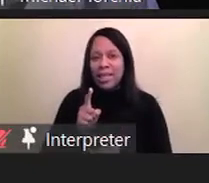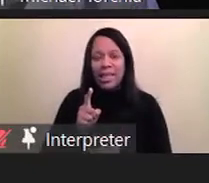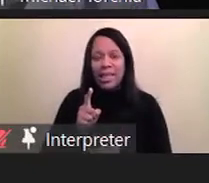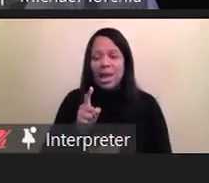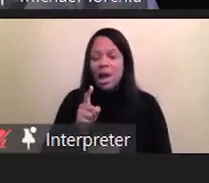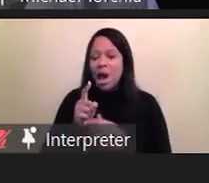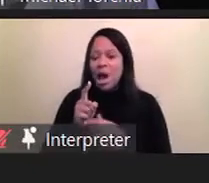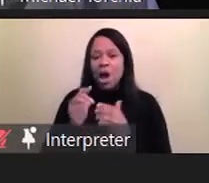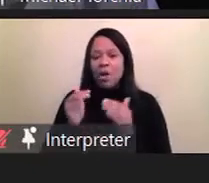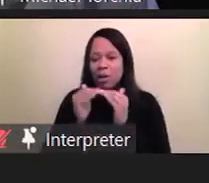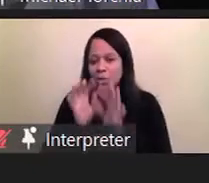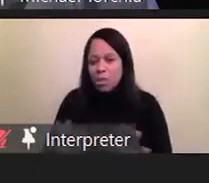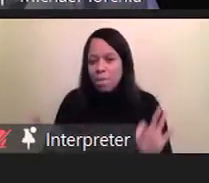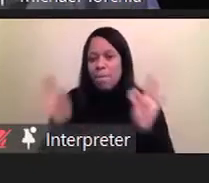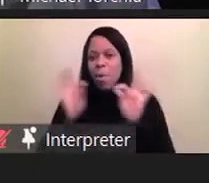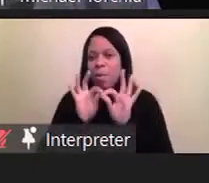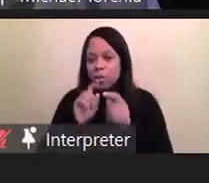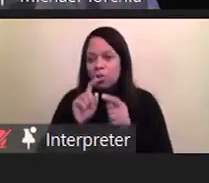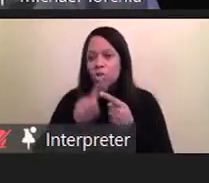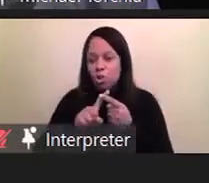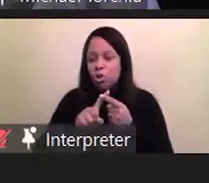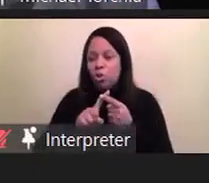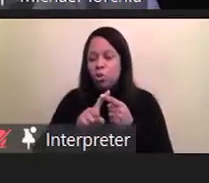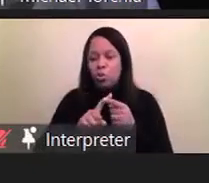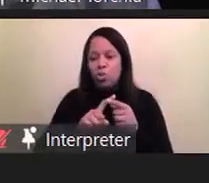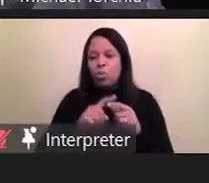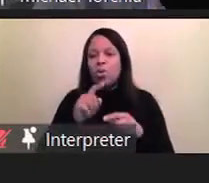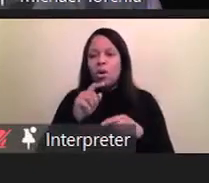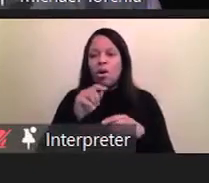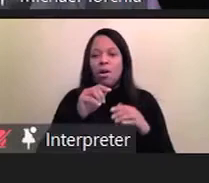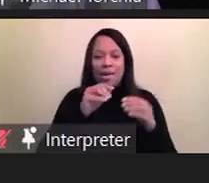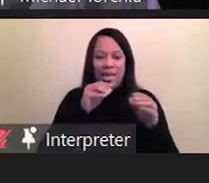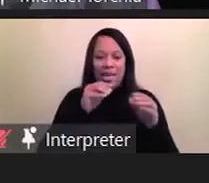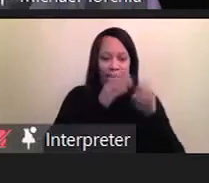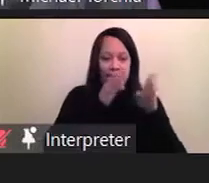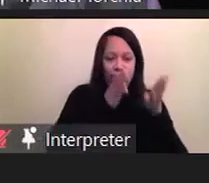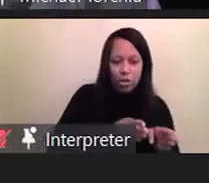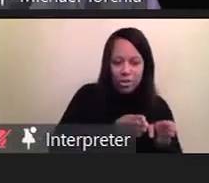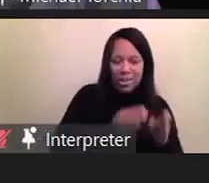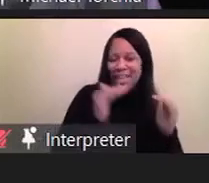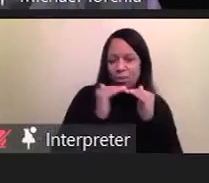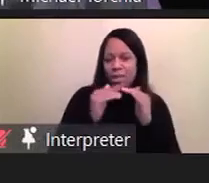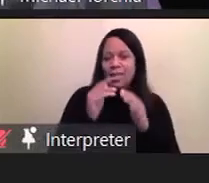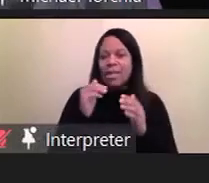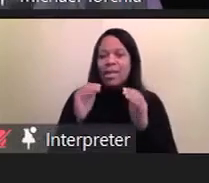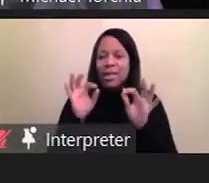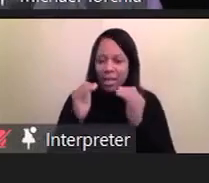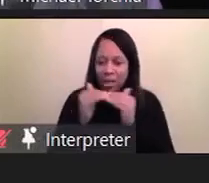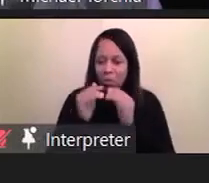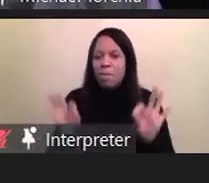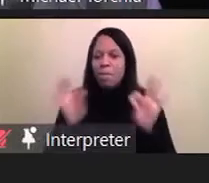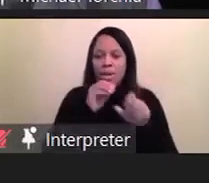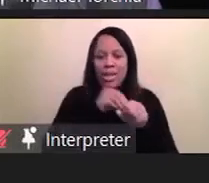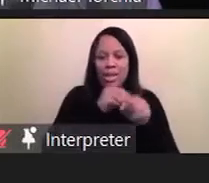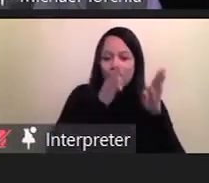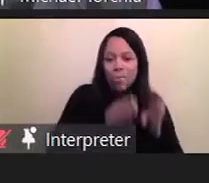and employment encounters as they are to online or remote settings and encounters with candidates